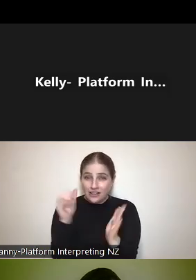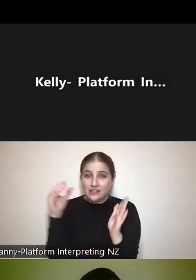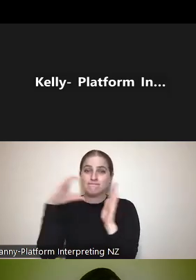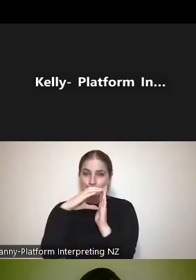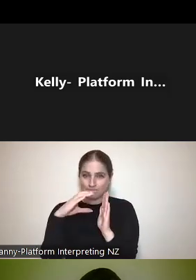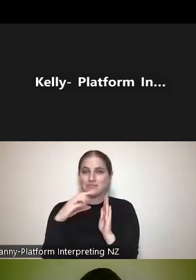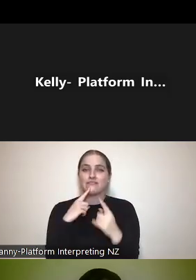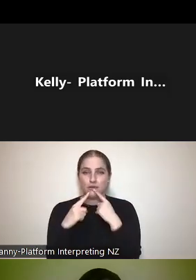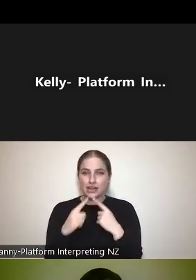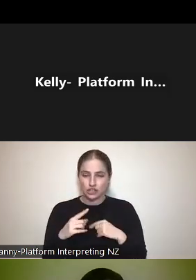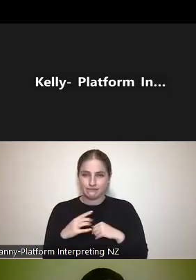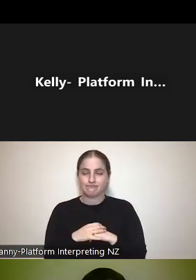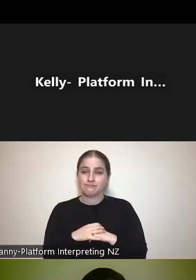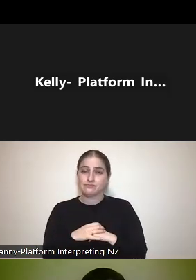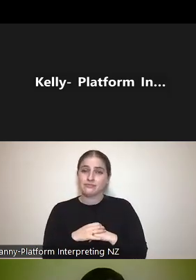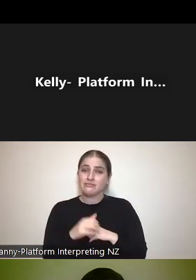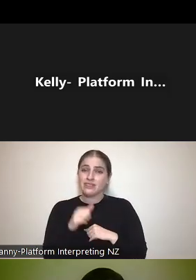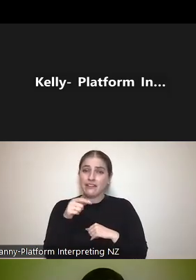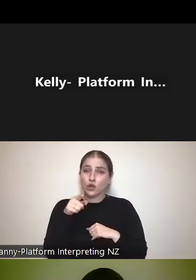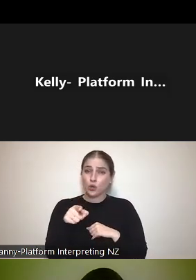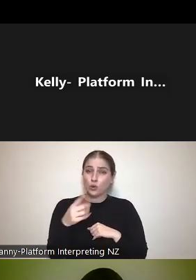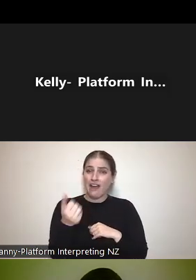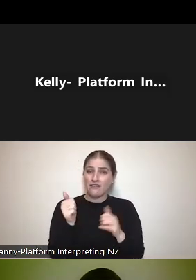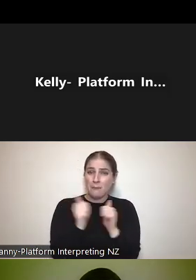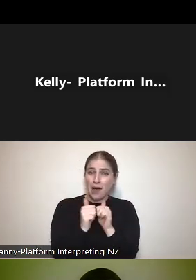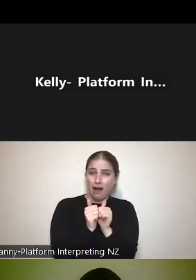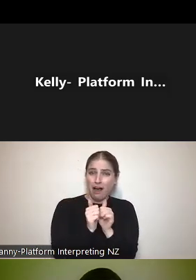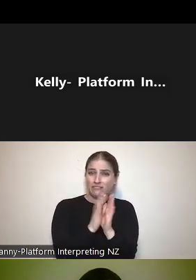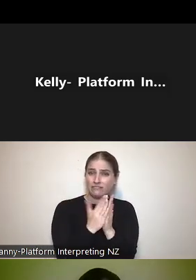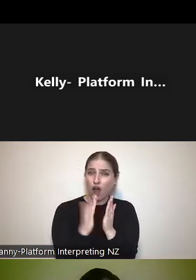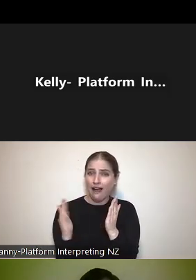If you're sending out things like flyers, you know, the short format things, just let people